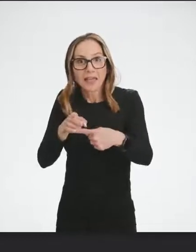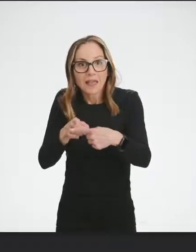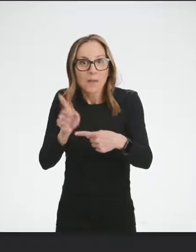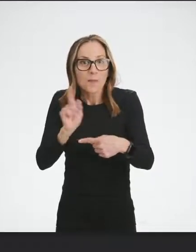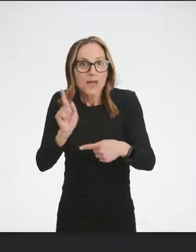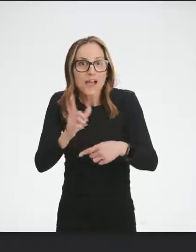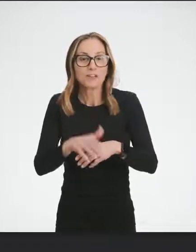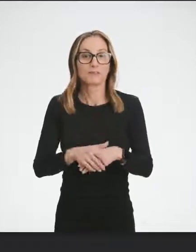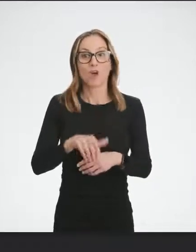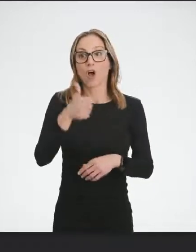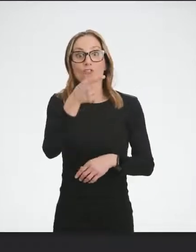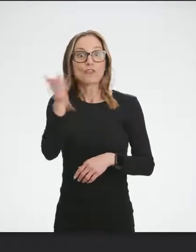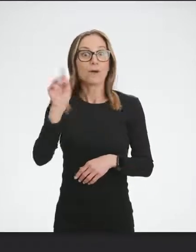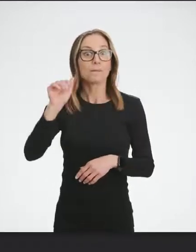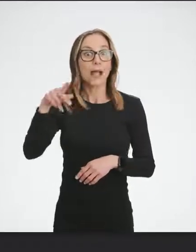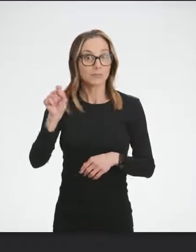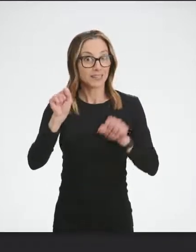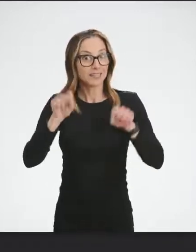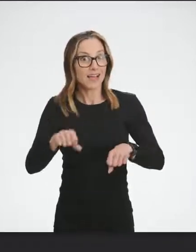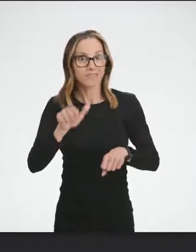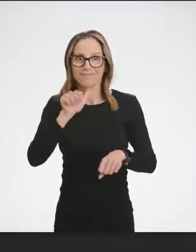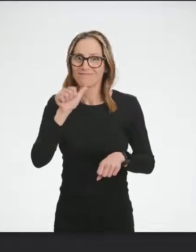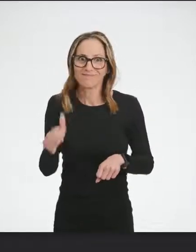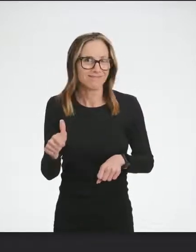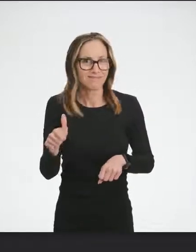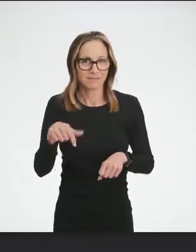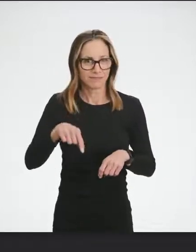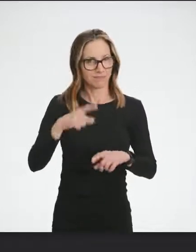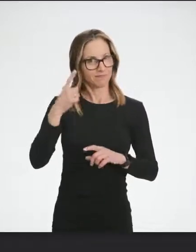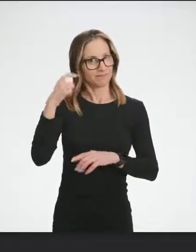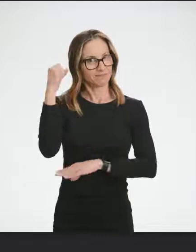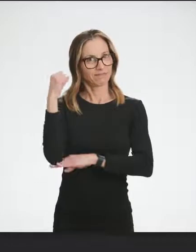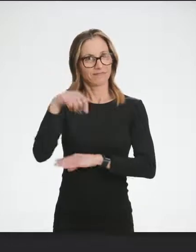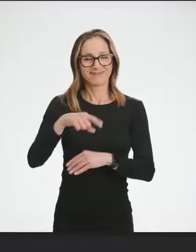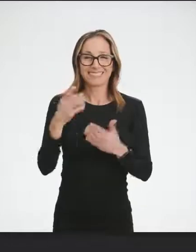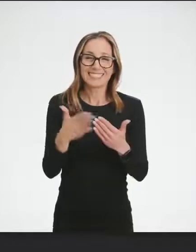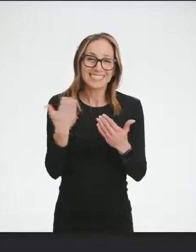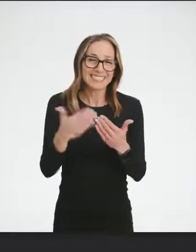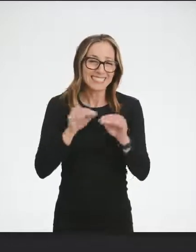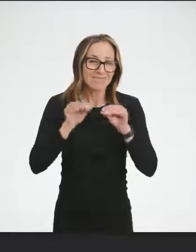No other digital map lets you do that, and we've made it incredibly easy to implement.